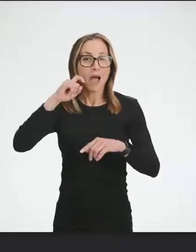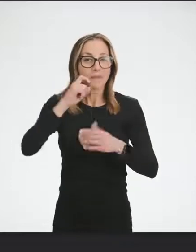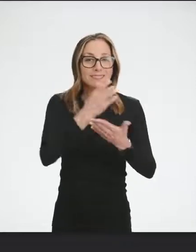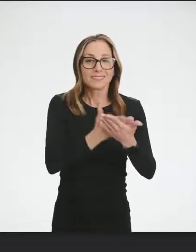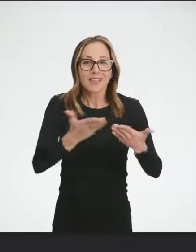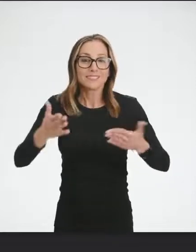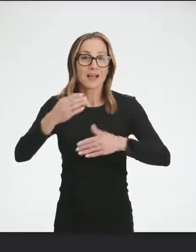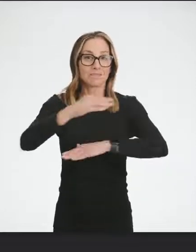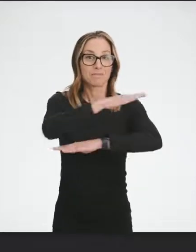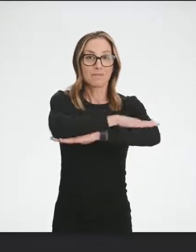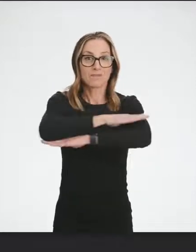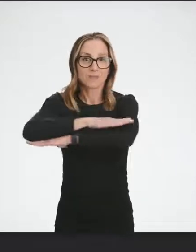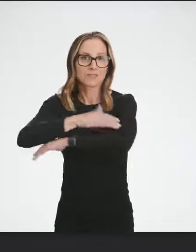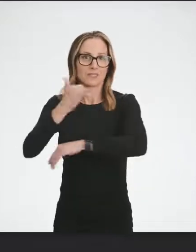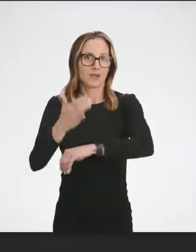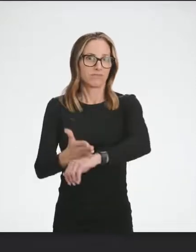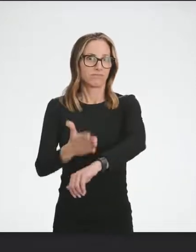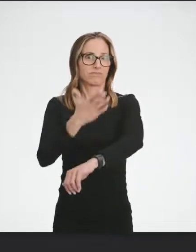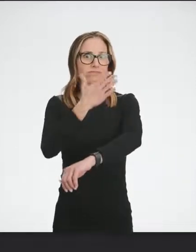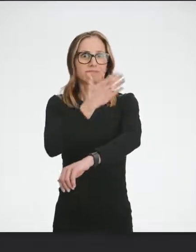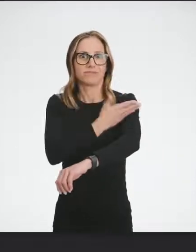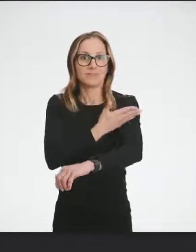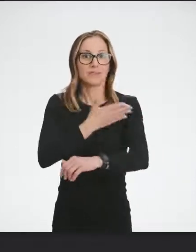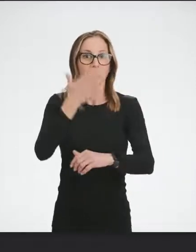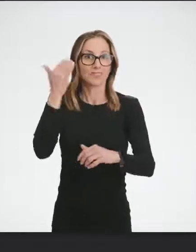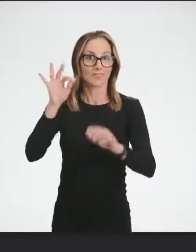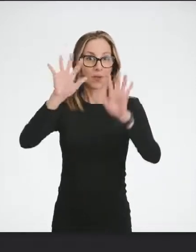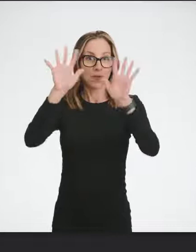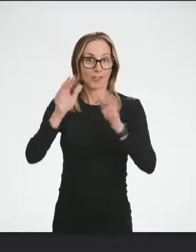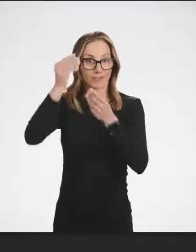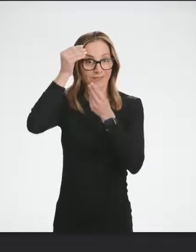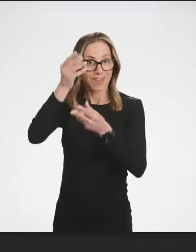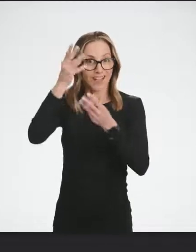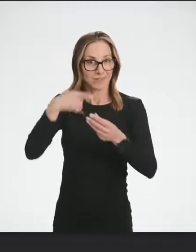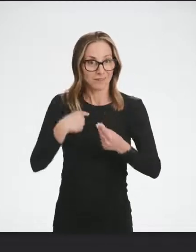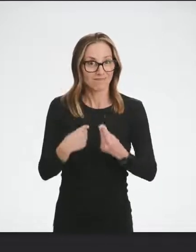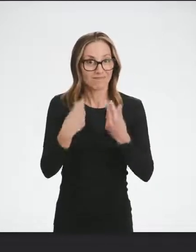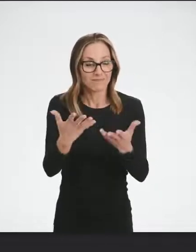better because of the weather data we provide– from asking Siri for today's forecast, to